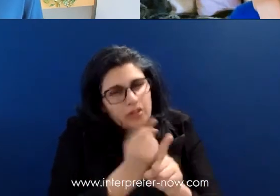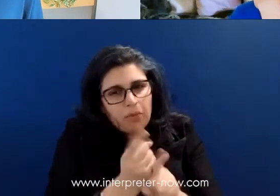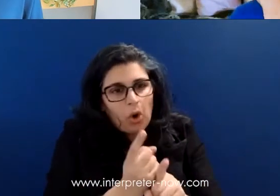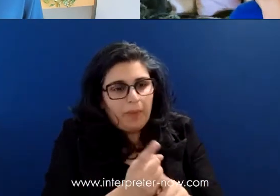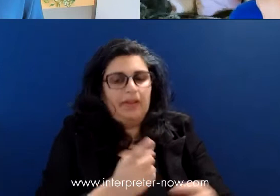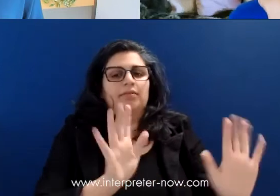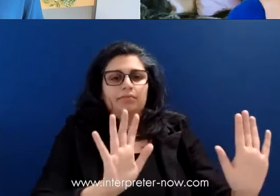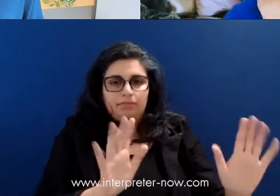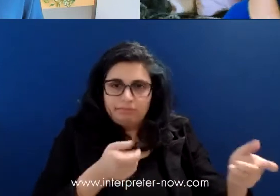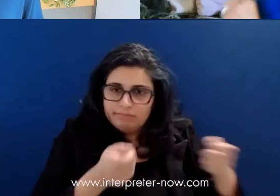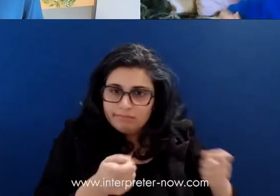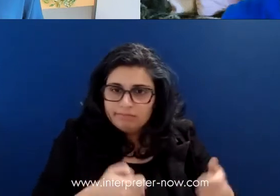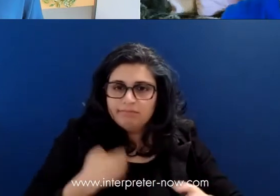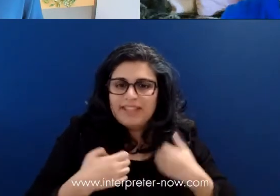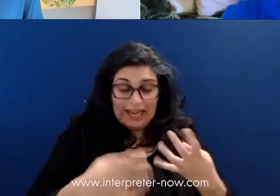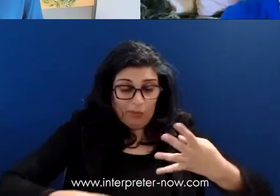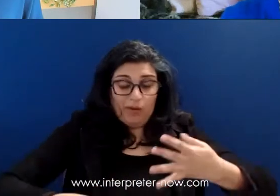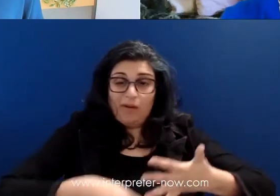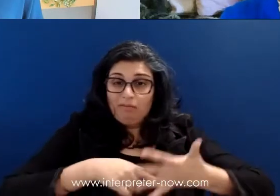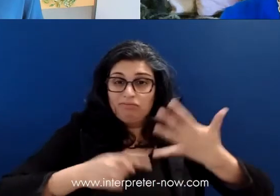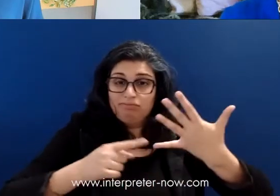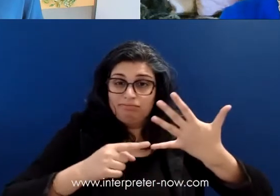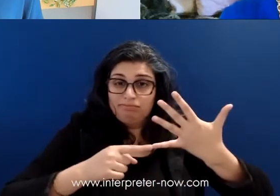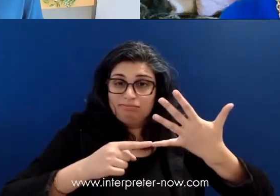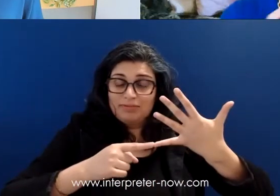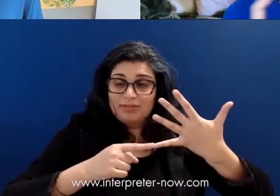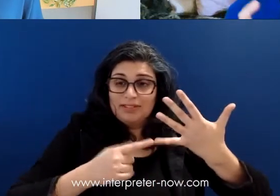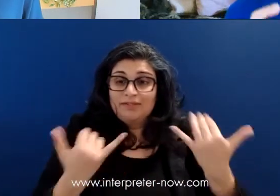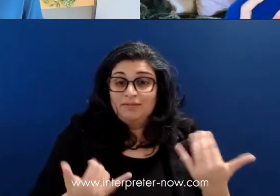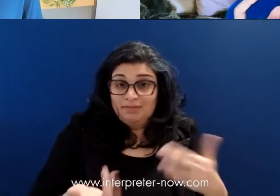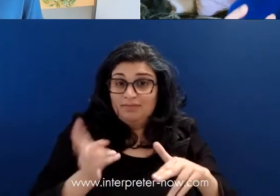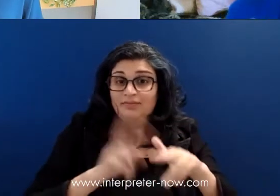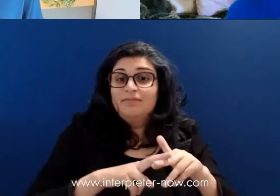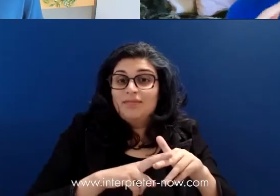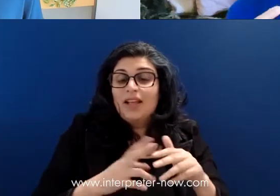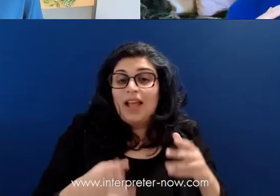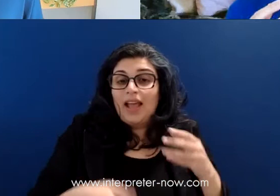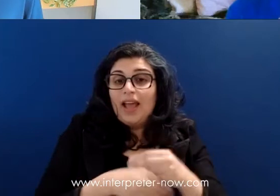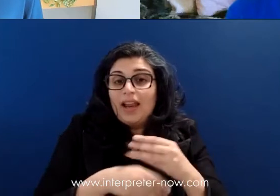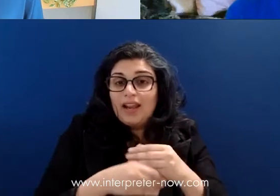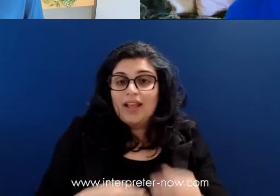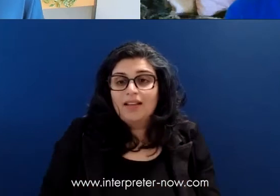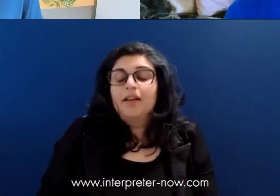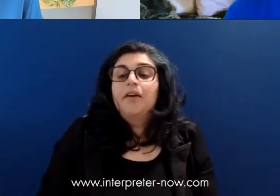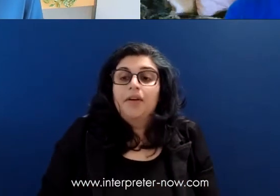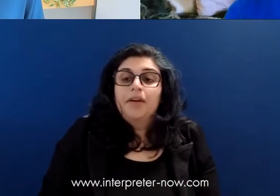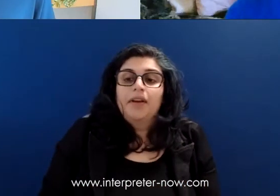I'll just add another component there, which is increasingly being talked about in the literature in empathy, and that's conscious actioning.